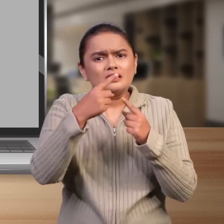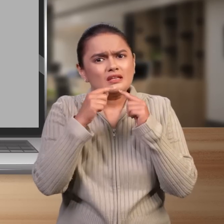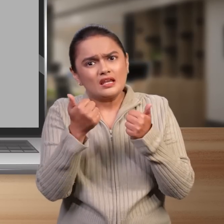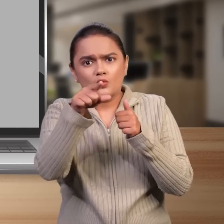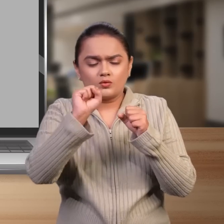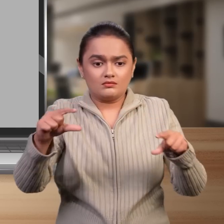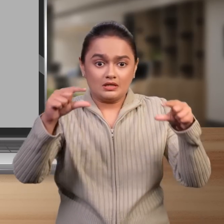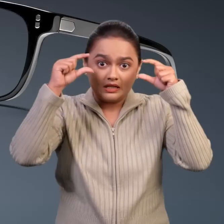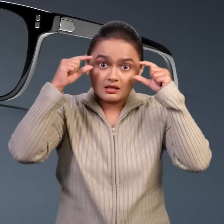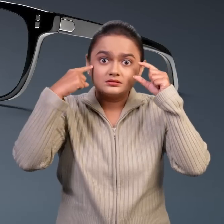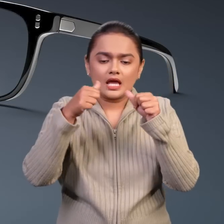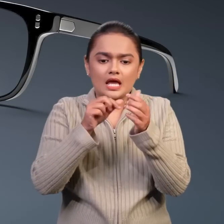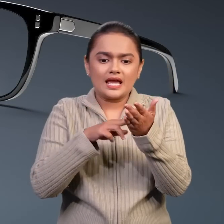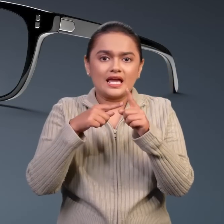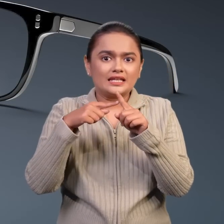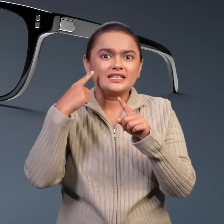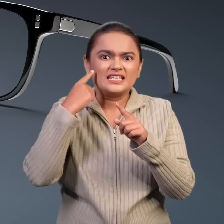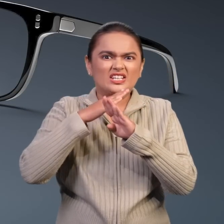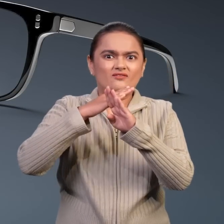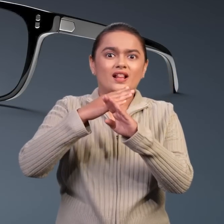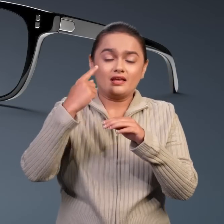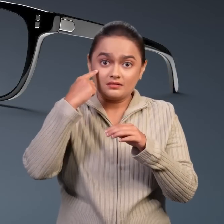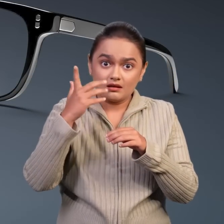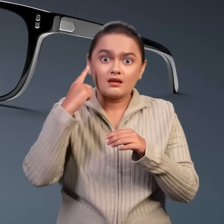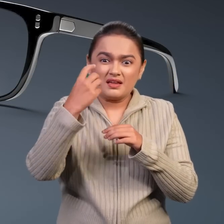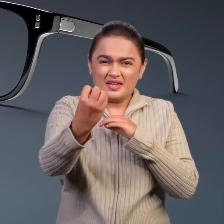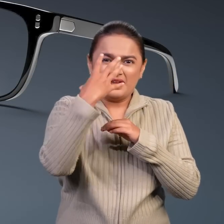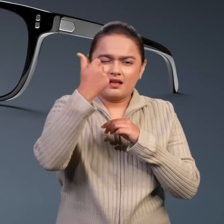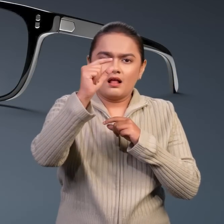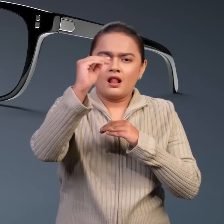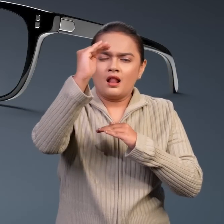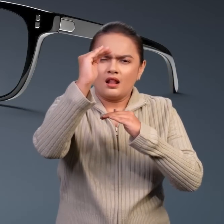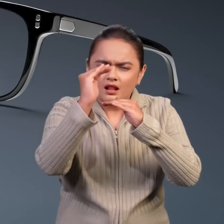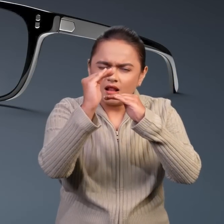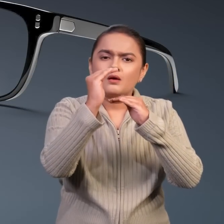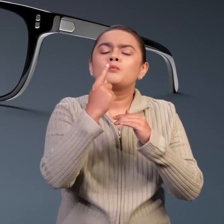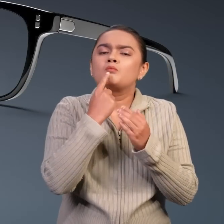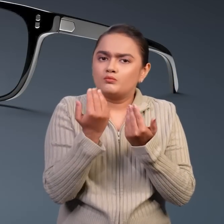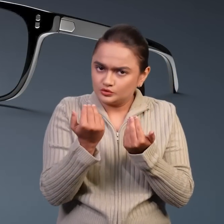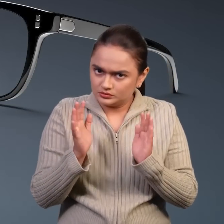you can use glasses which have anti reflects. They reduce the reflection to some extent.